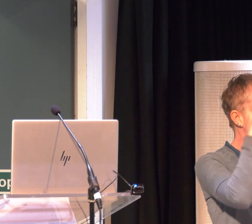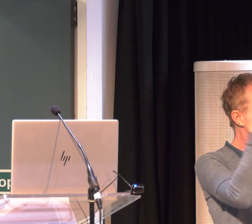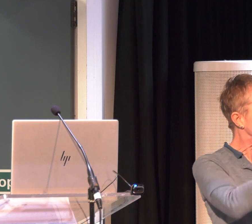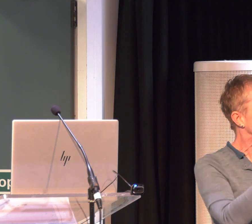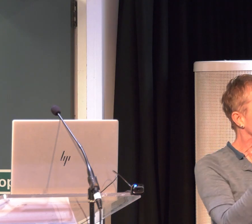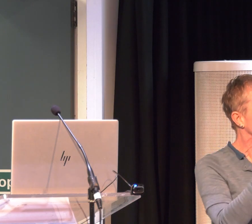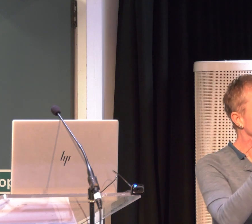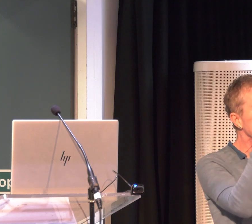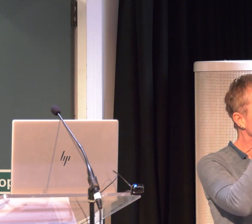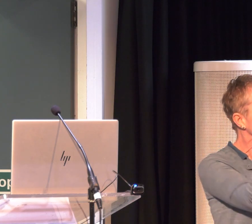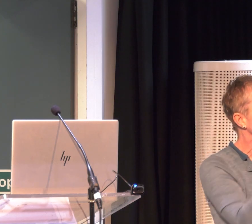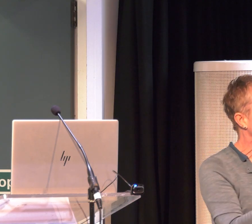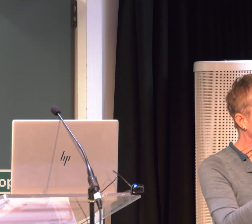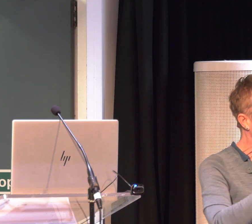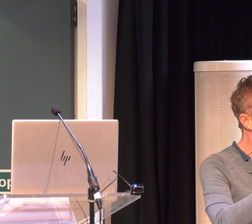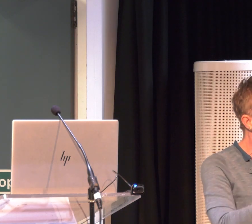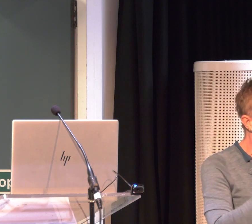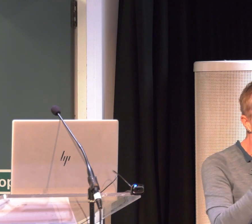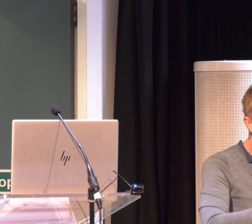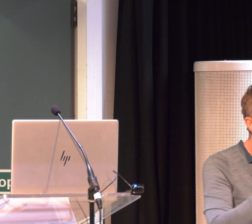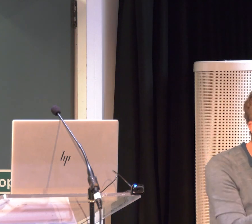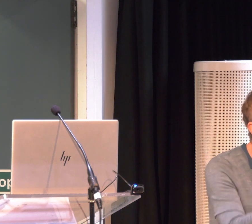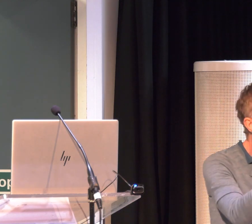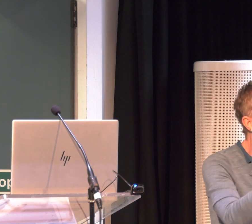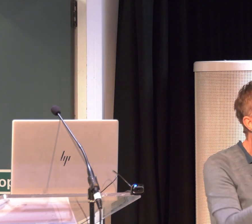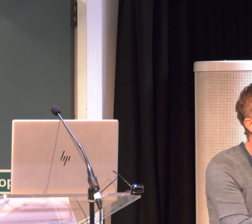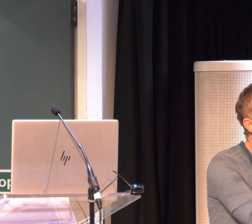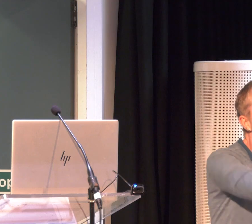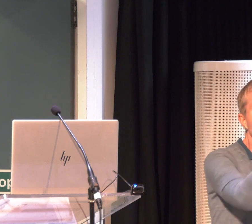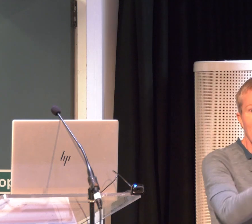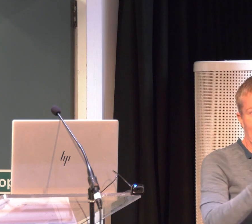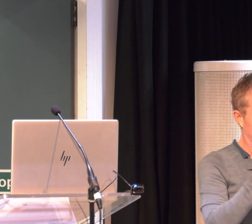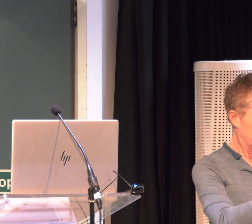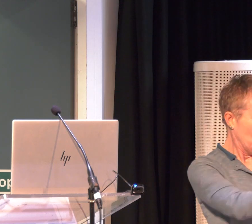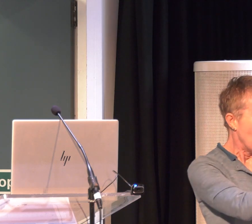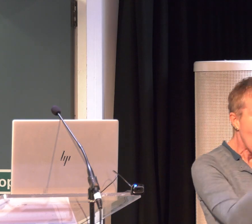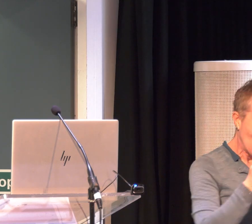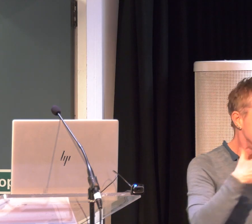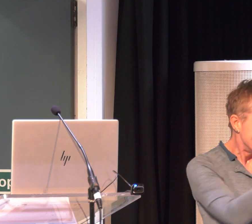And it's great to see the progress that we are making and obviously without partners like you, we can't do this.